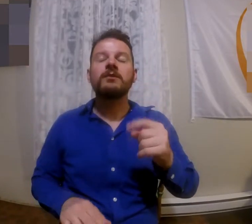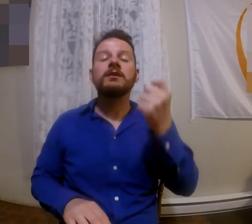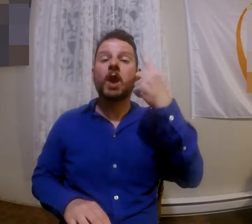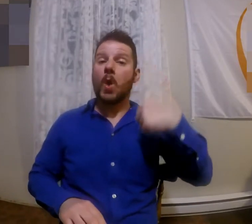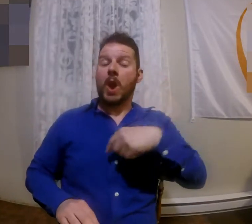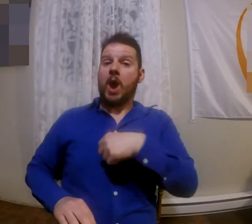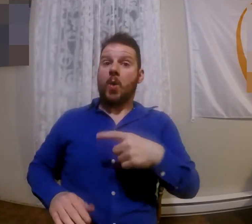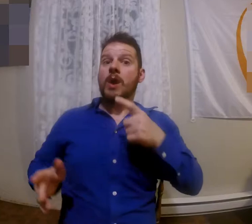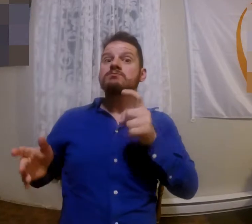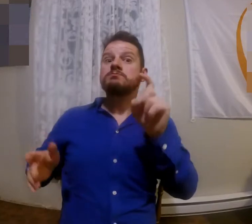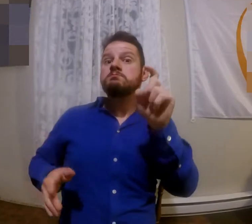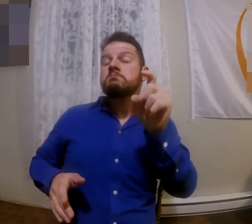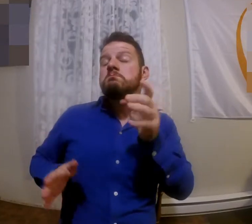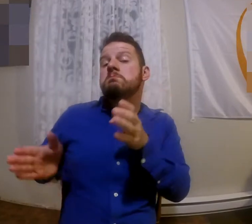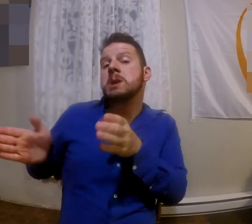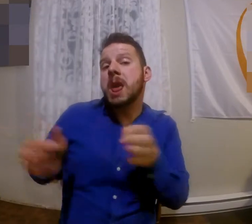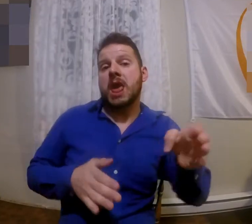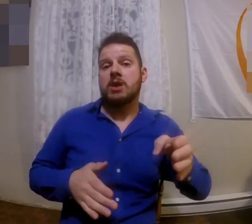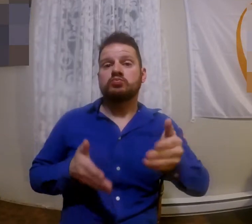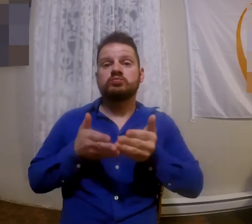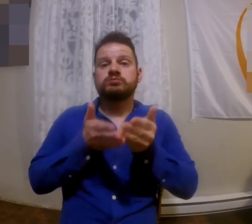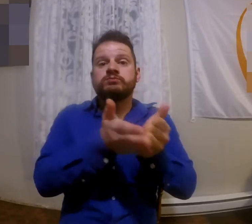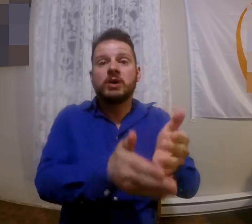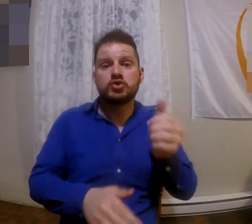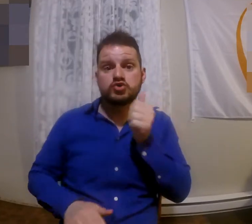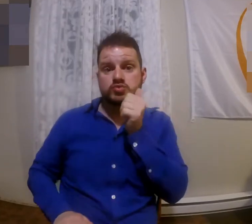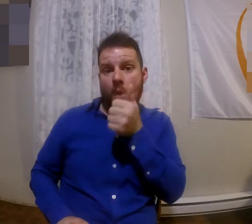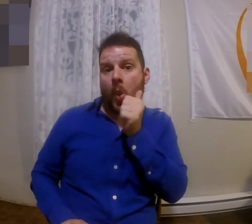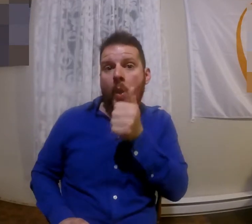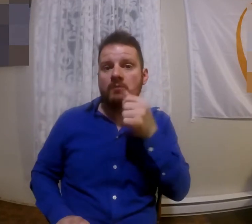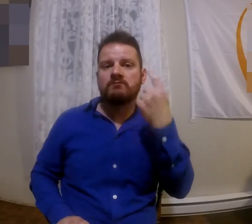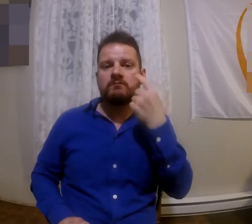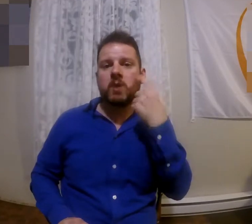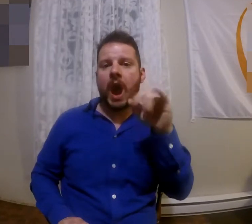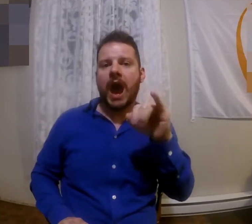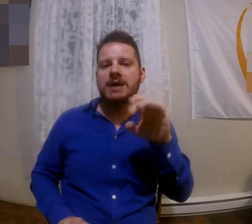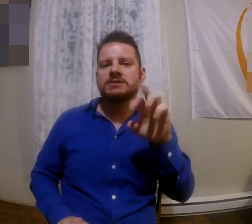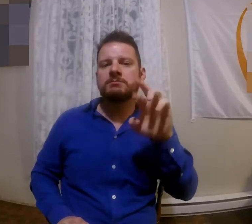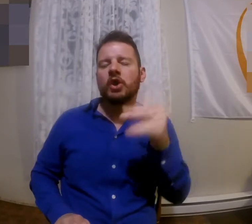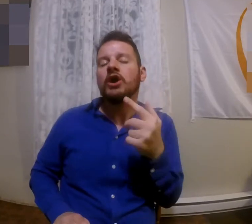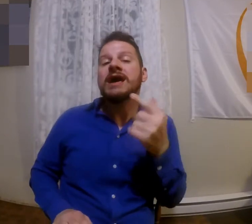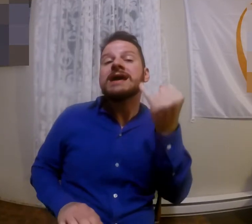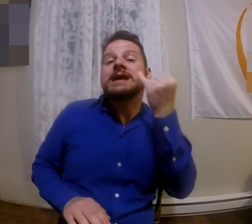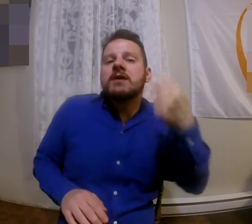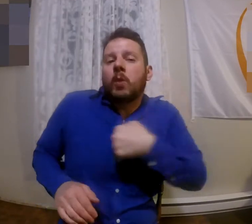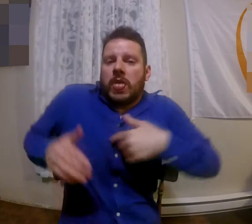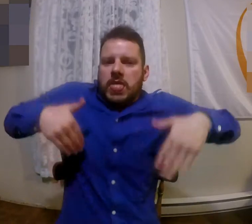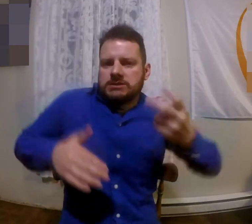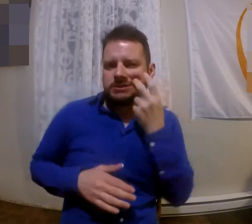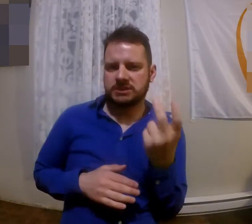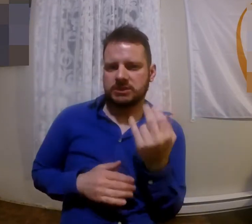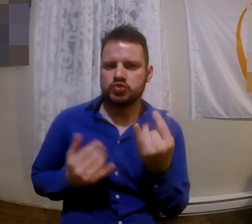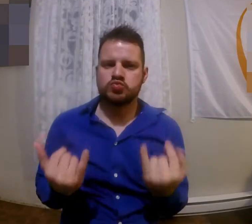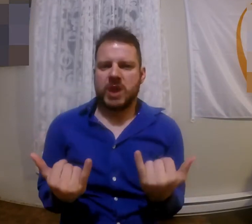We were planning to go on a boat tomorrow if we hadn't seen one today.